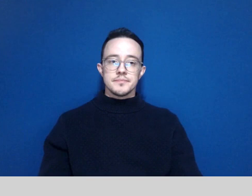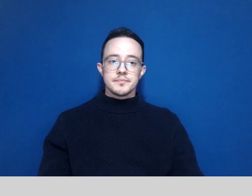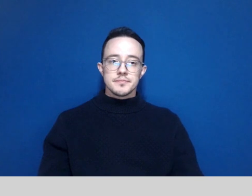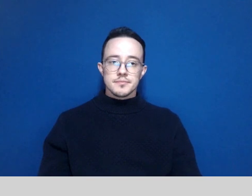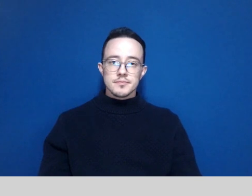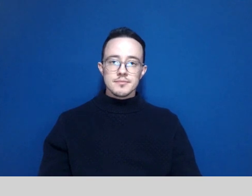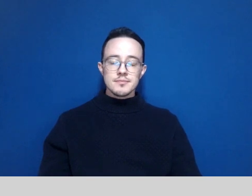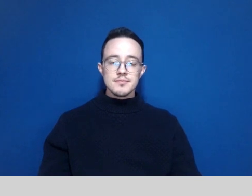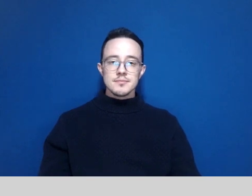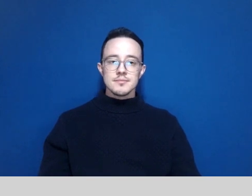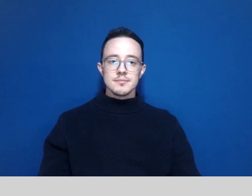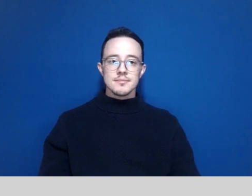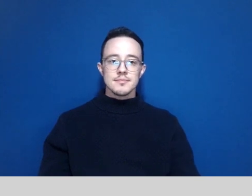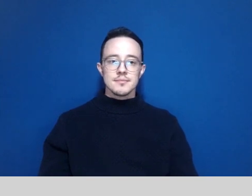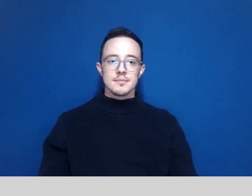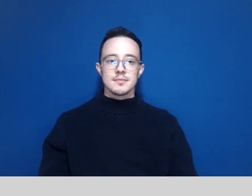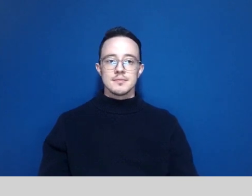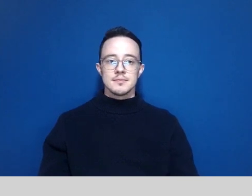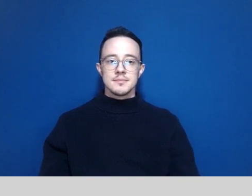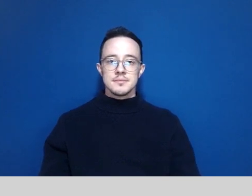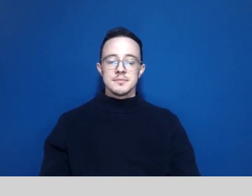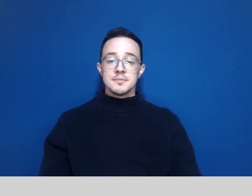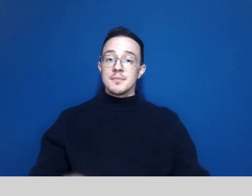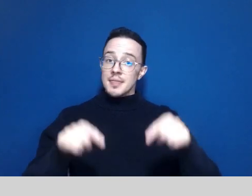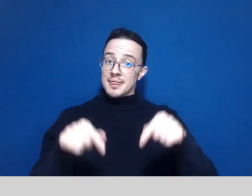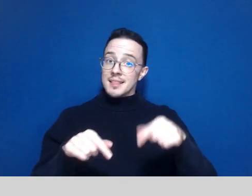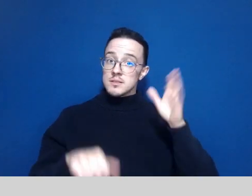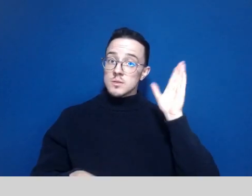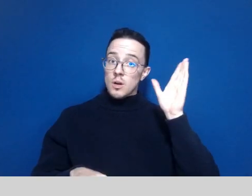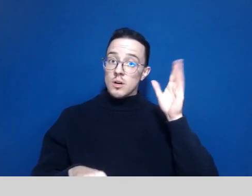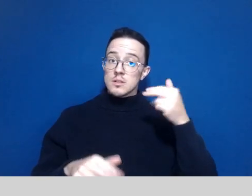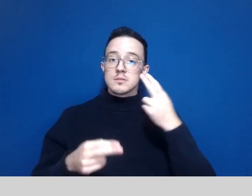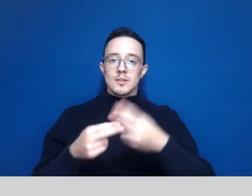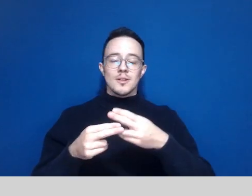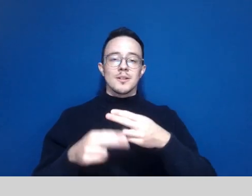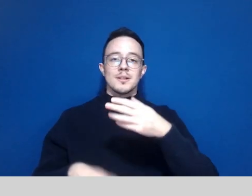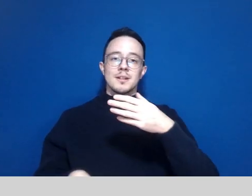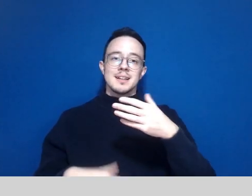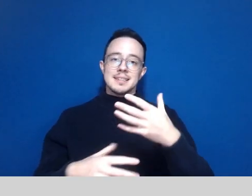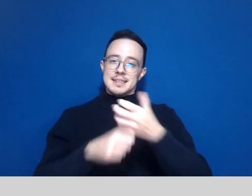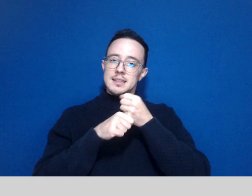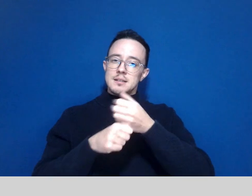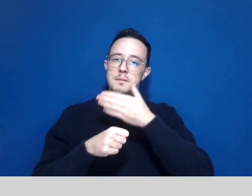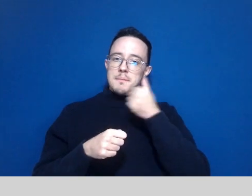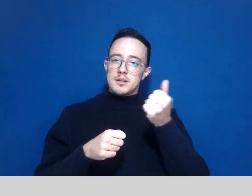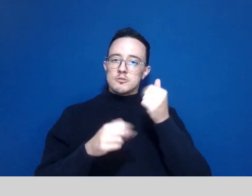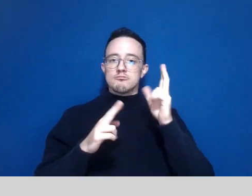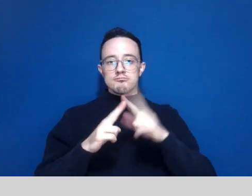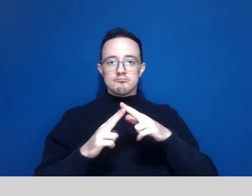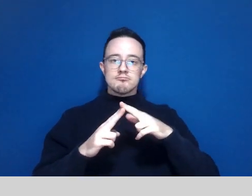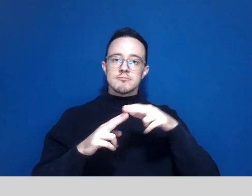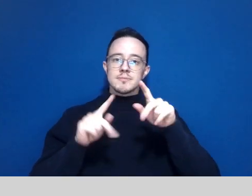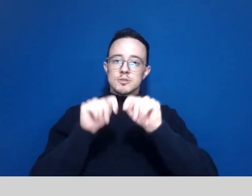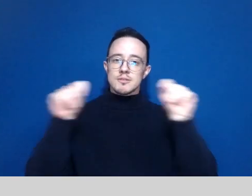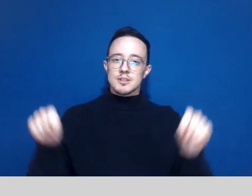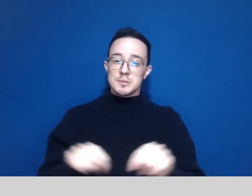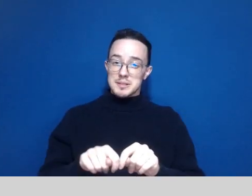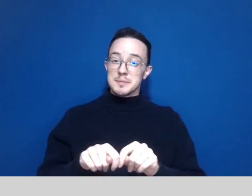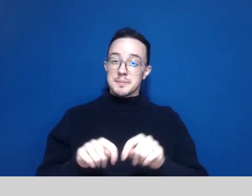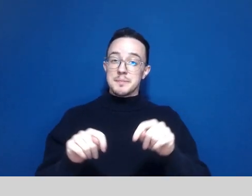"Getting Better Transcriptions." So I'm going to also leave you with a couple of tips that are going to allow you